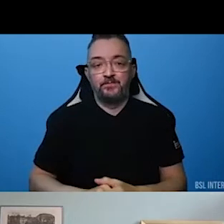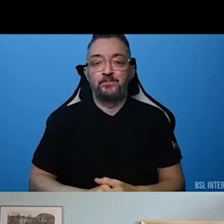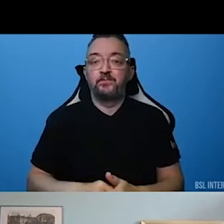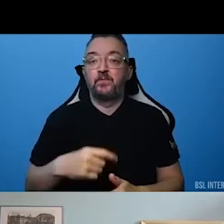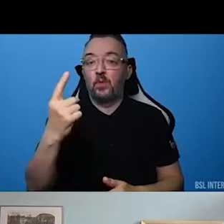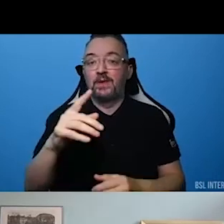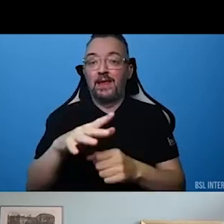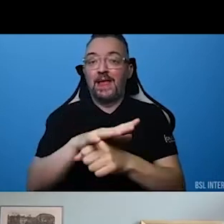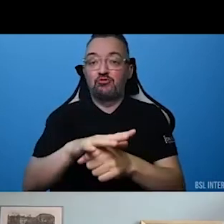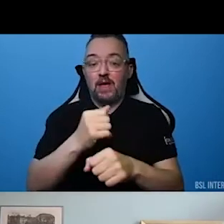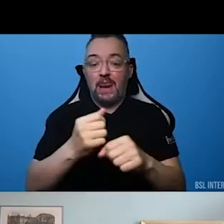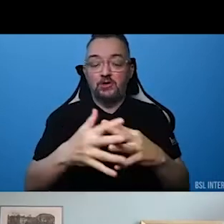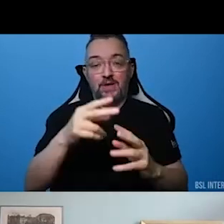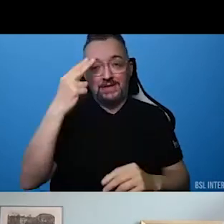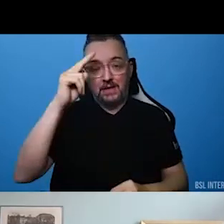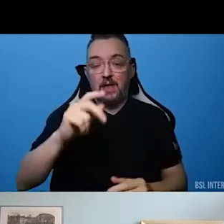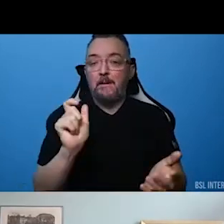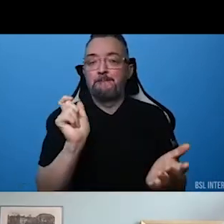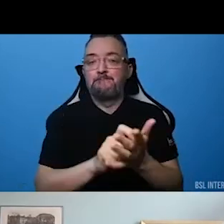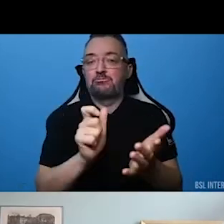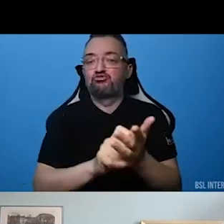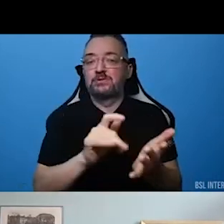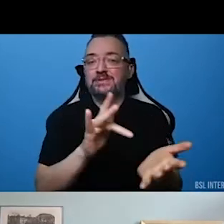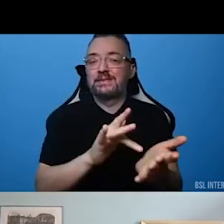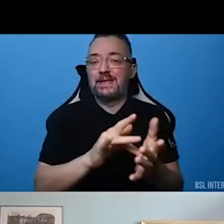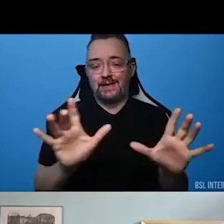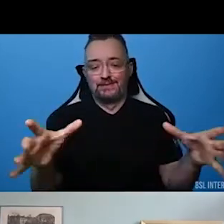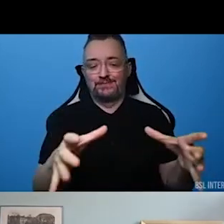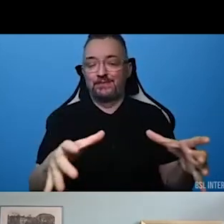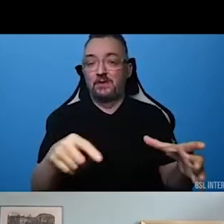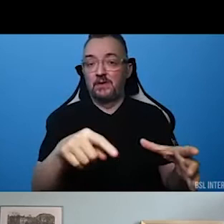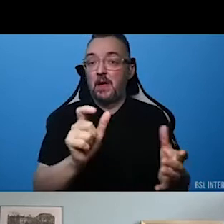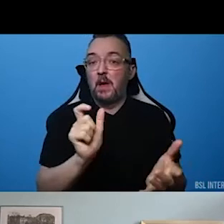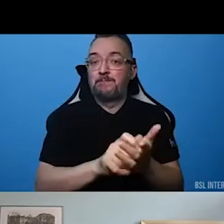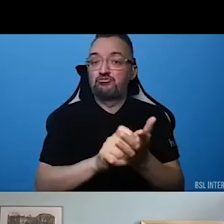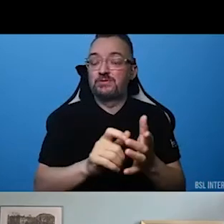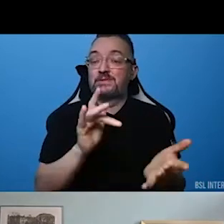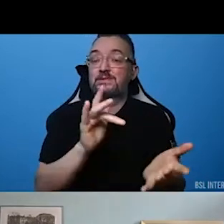of the city in Glasgow named the Merchant City. And that title of Merchant City is supposed to I think